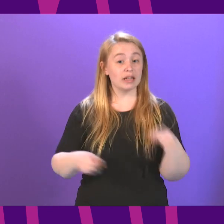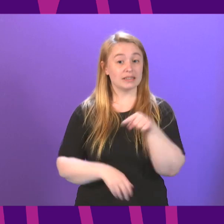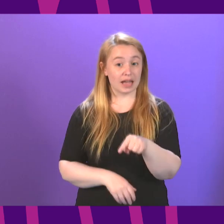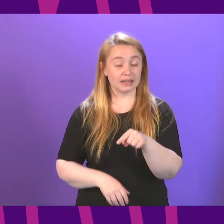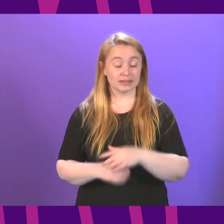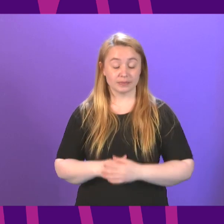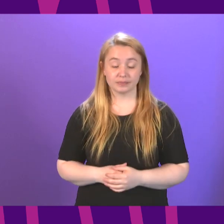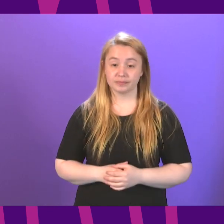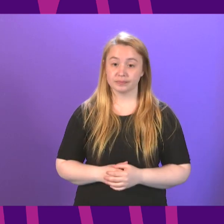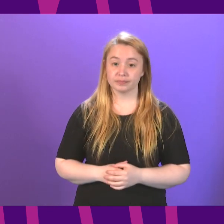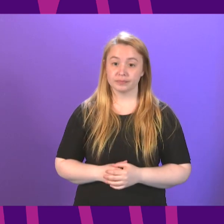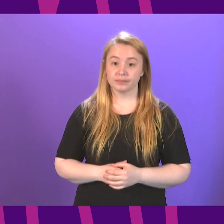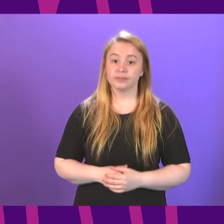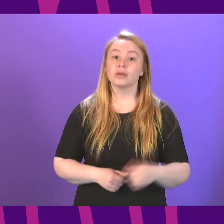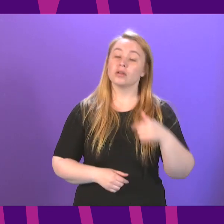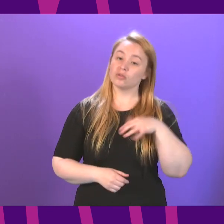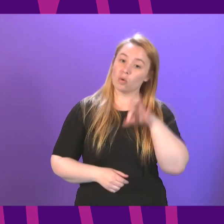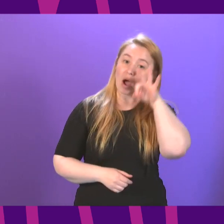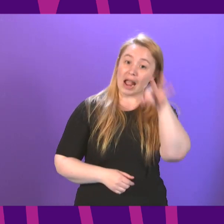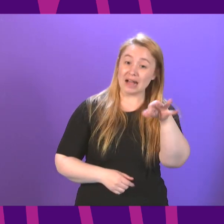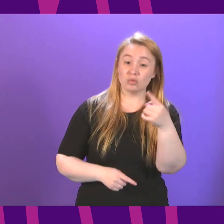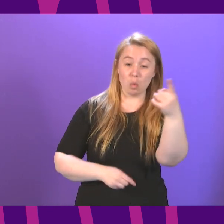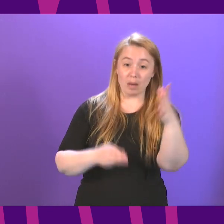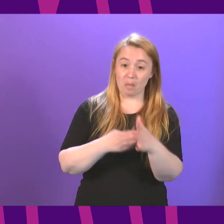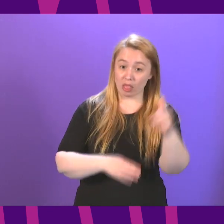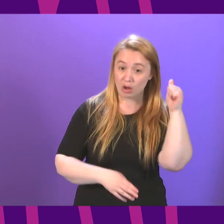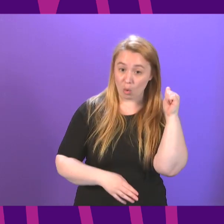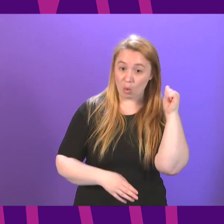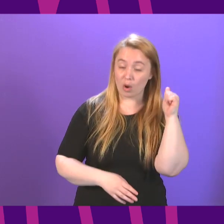I asked the First Minister about the issue a month ago. She said that she would get more detail